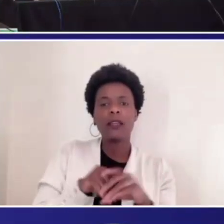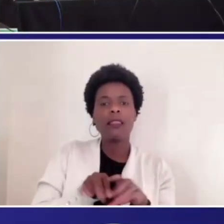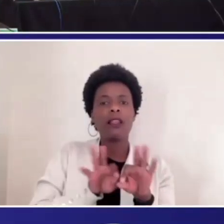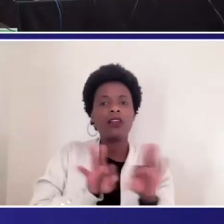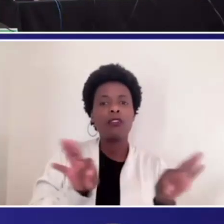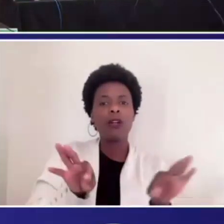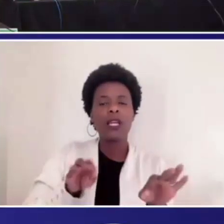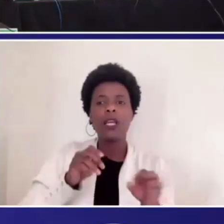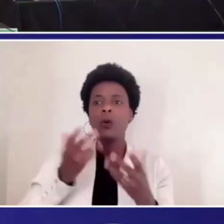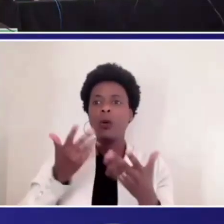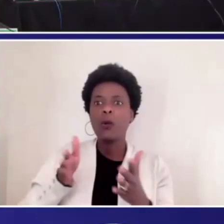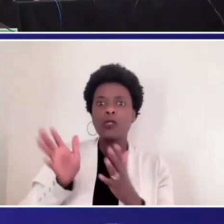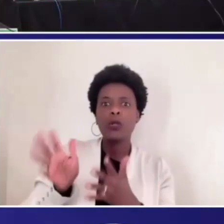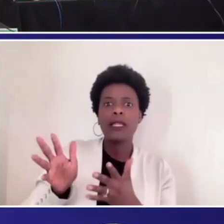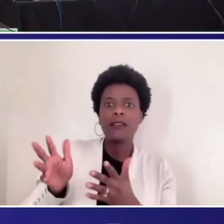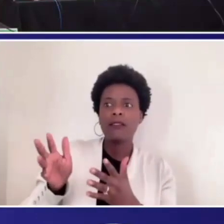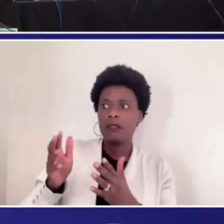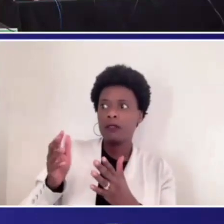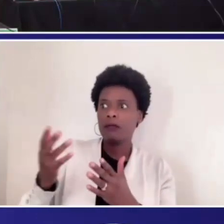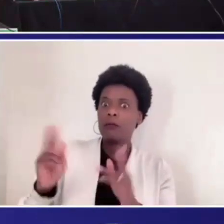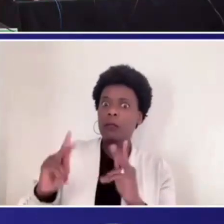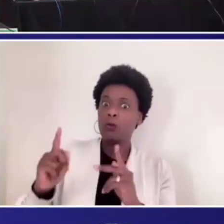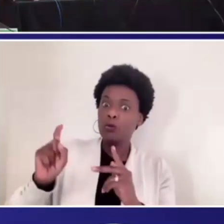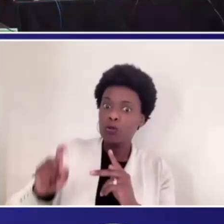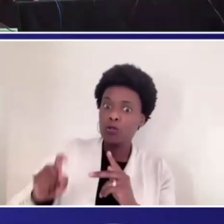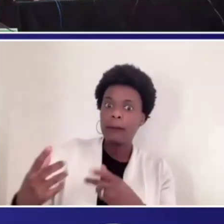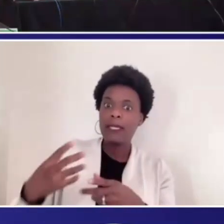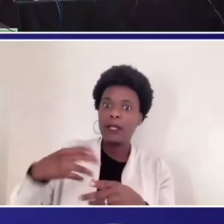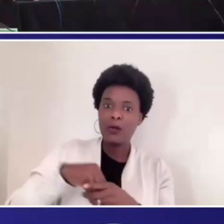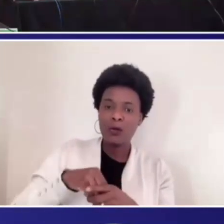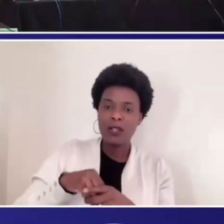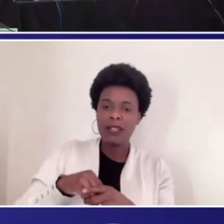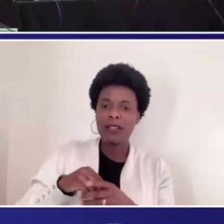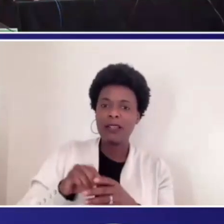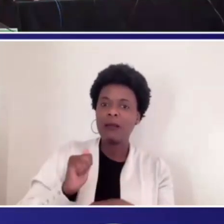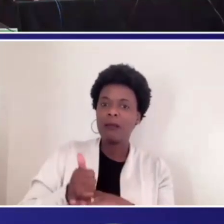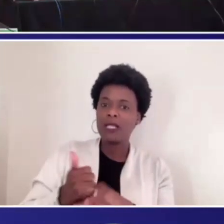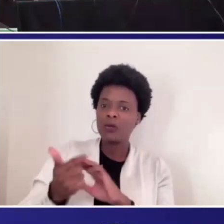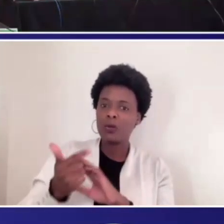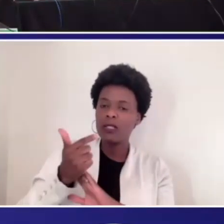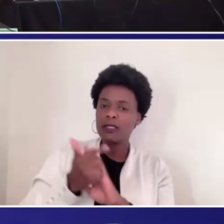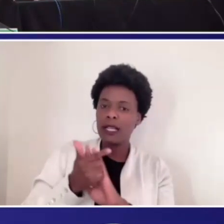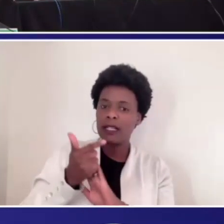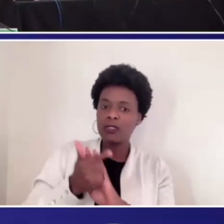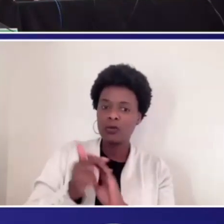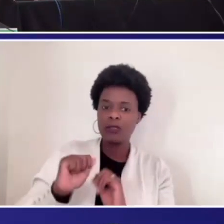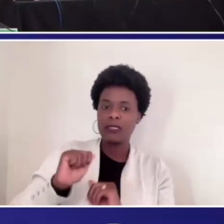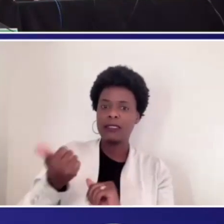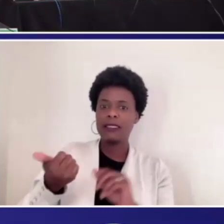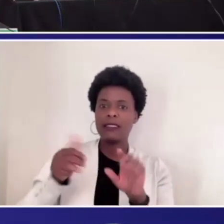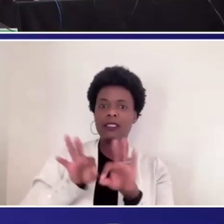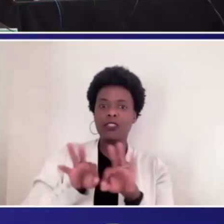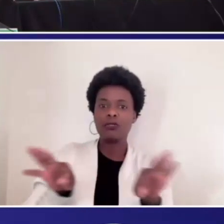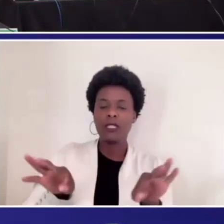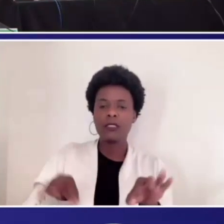should be included, you know, by statute, those ten degrees. But we also need to figure out where we have to draw that line. So we appreciate